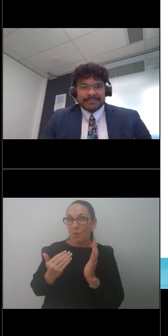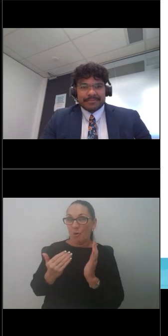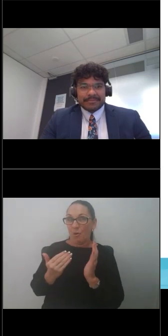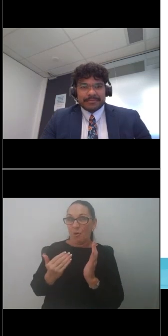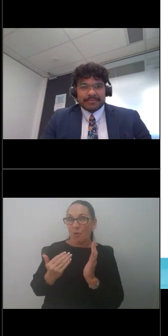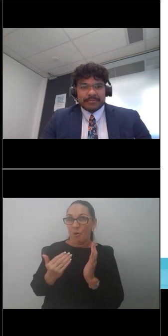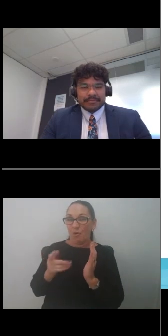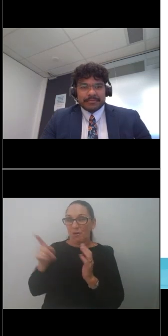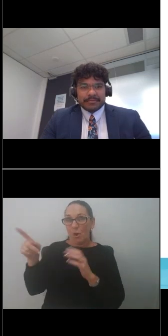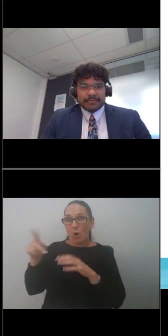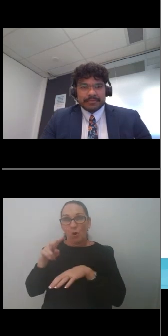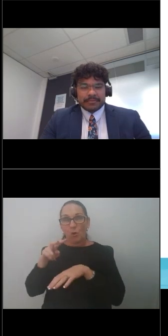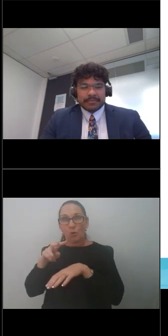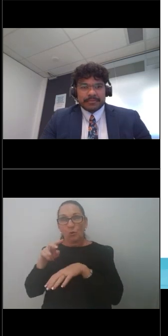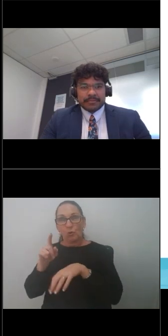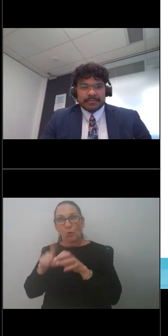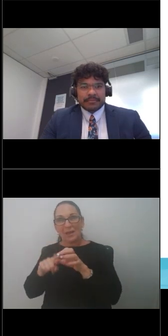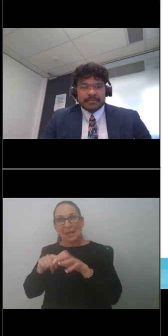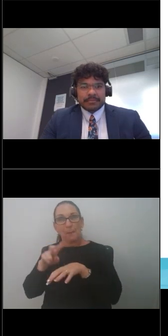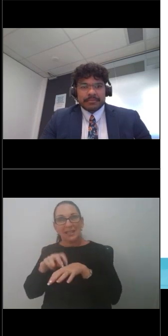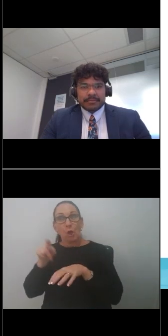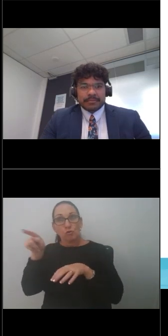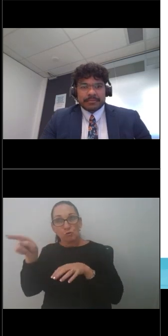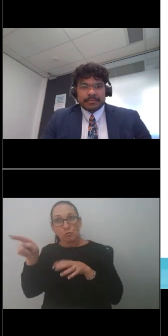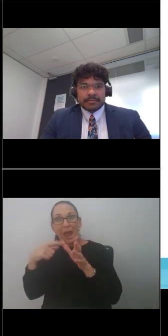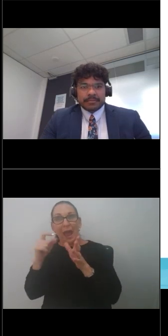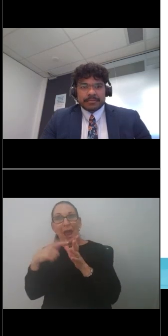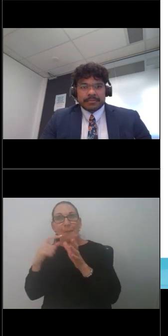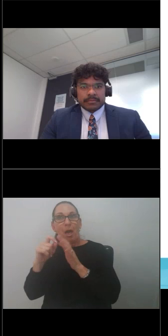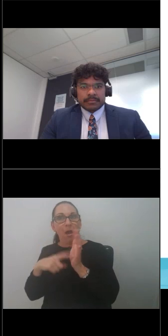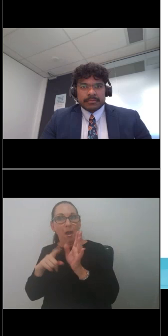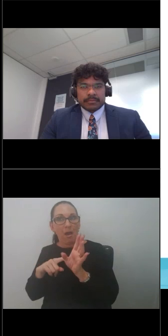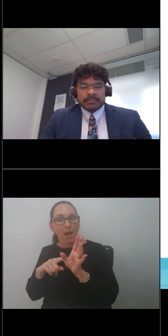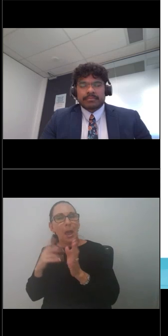as an applicant applying for it show me if it's yourself applying for it as Queensland